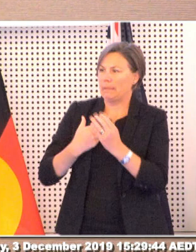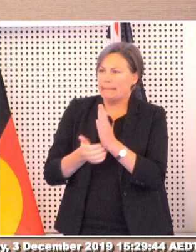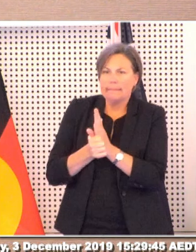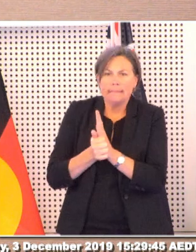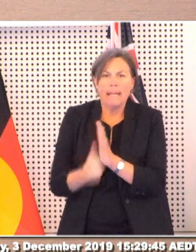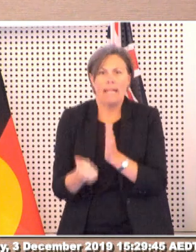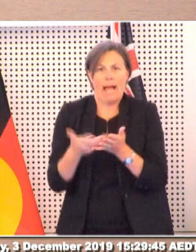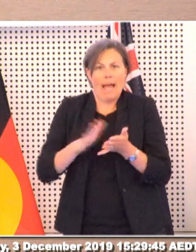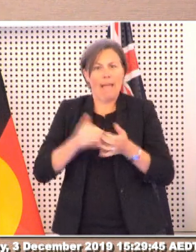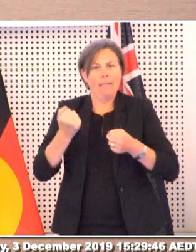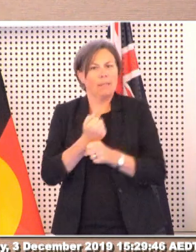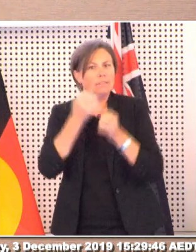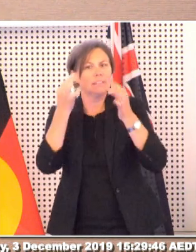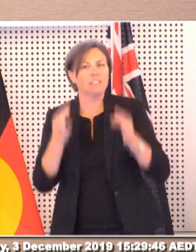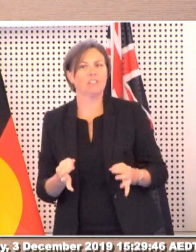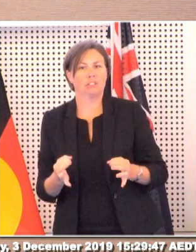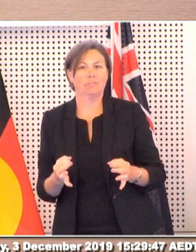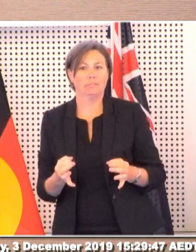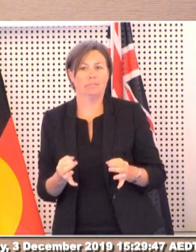And that’s part of the very fundamental issue.